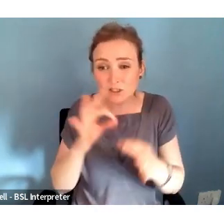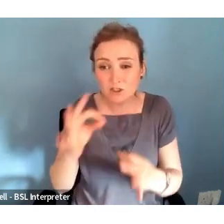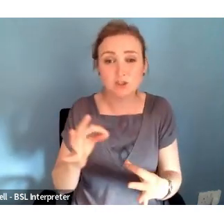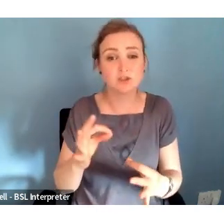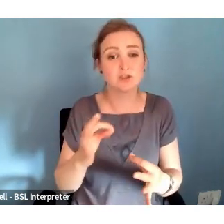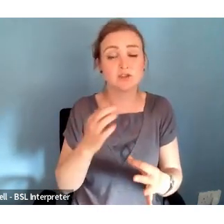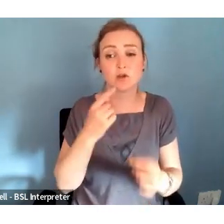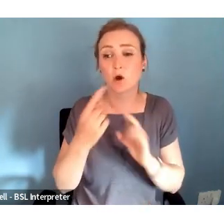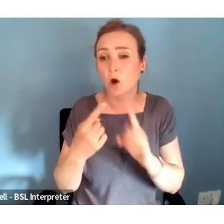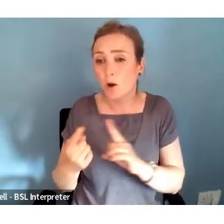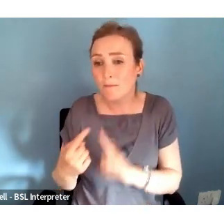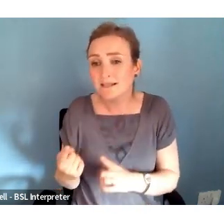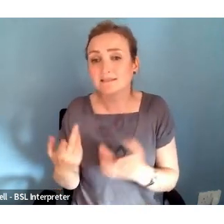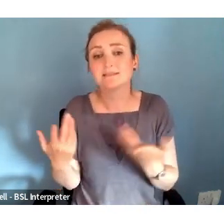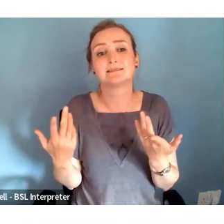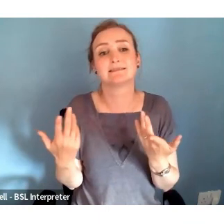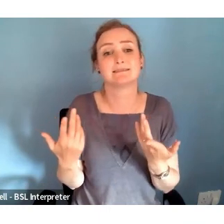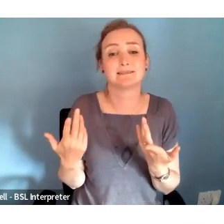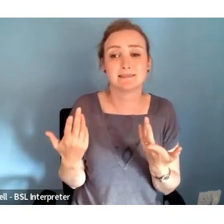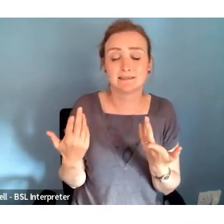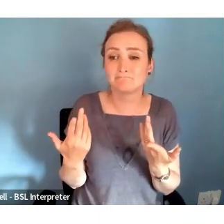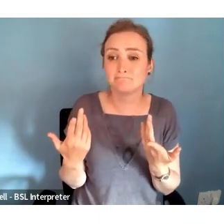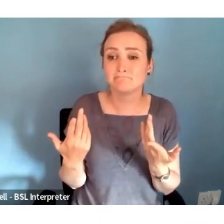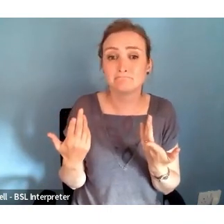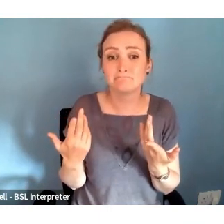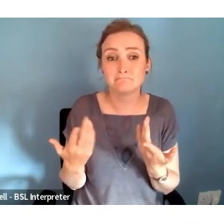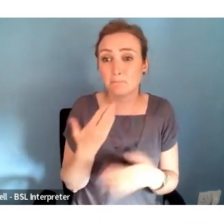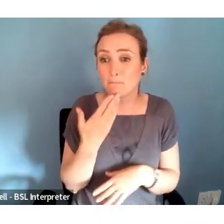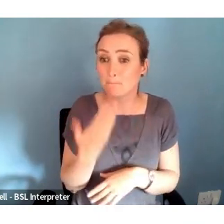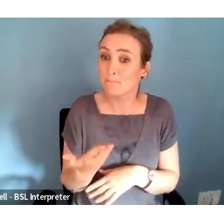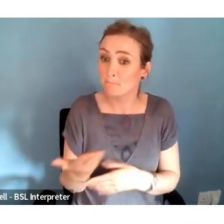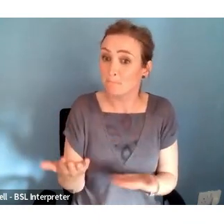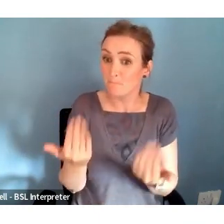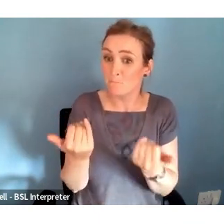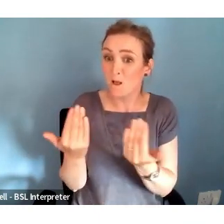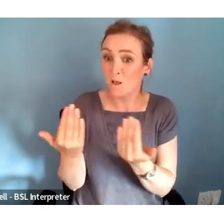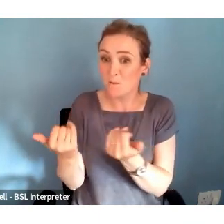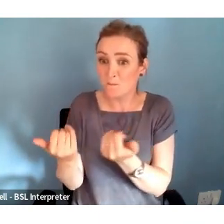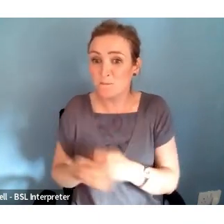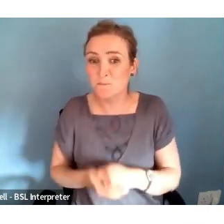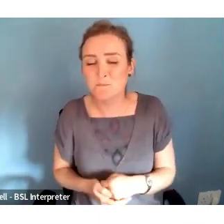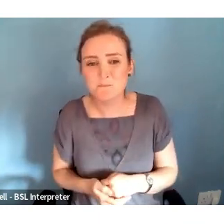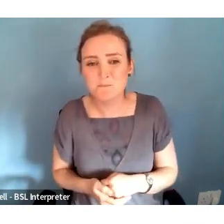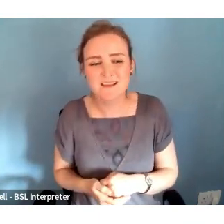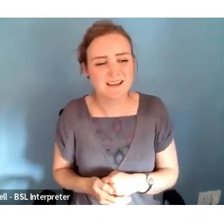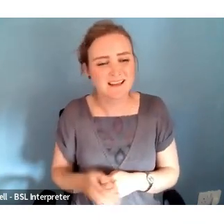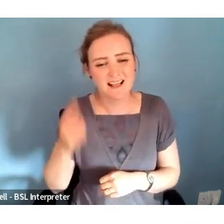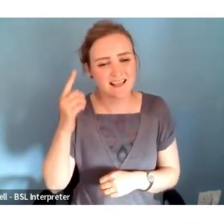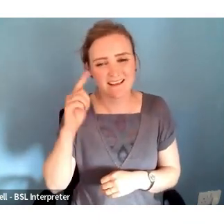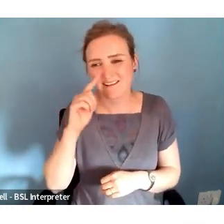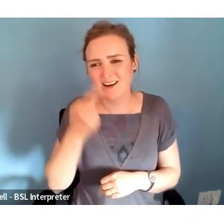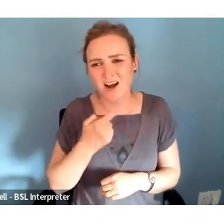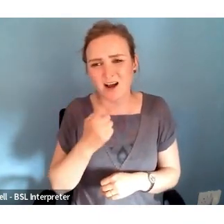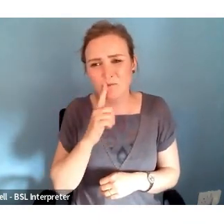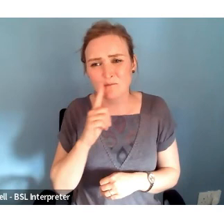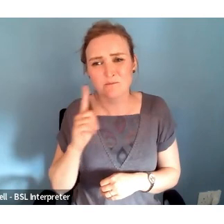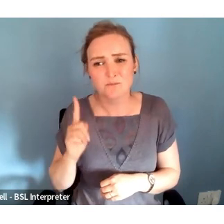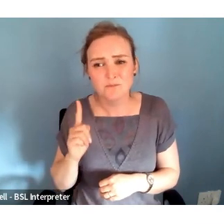on the call, I would be very, very happy to take them I don't think you can unmute yourself because we are in webinar mode. But you are very welcome